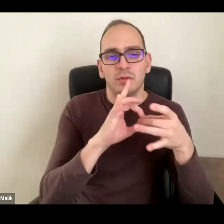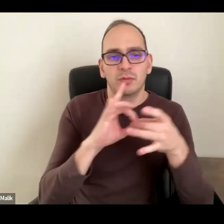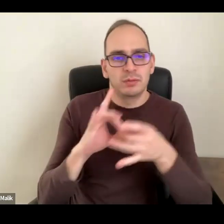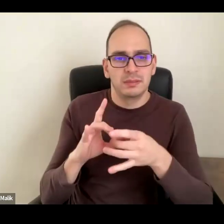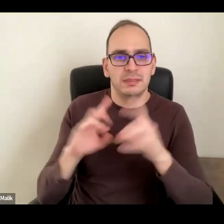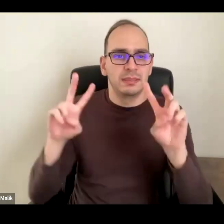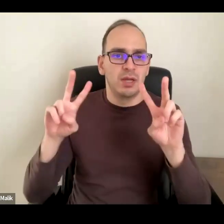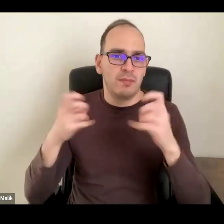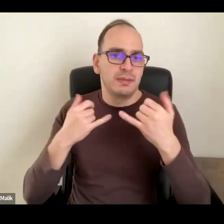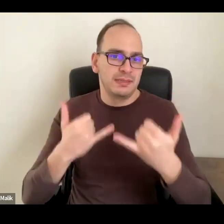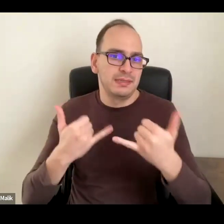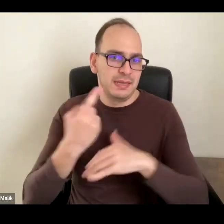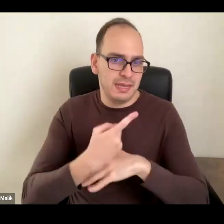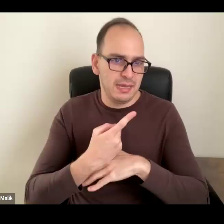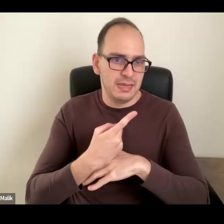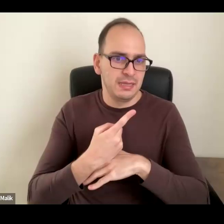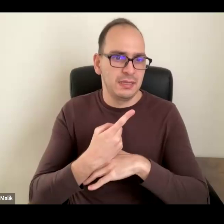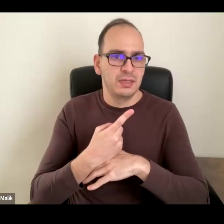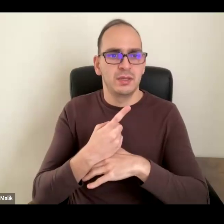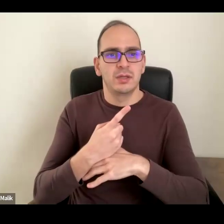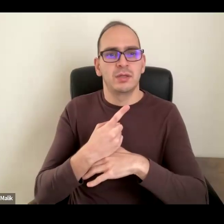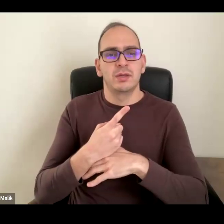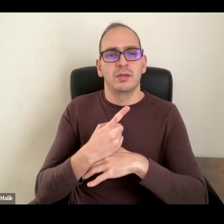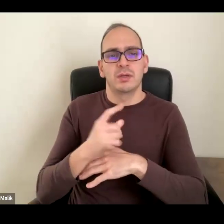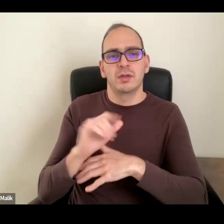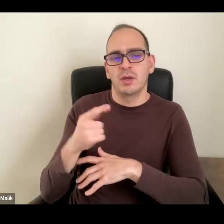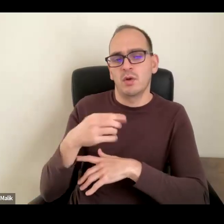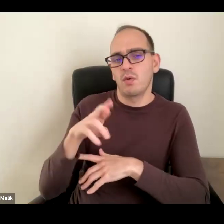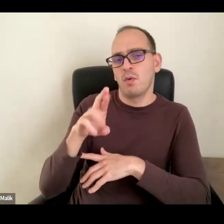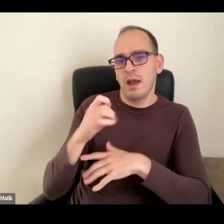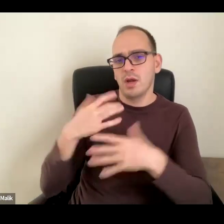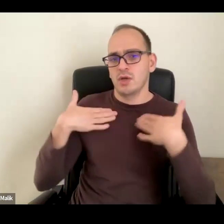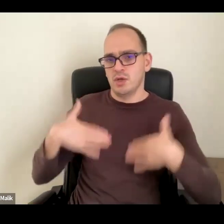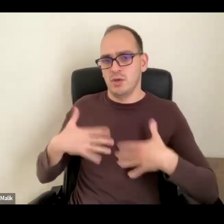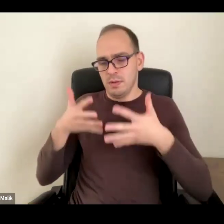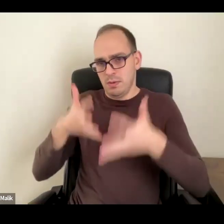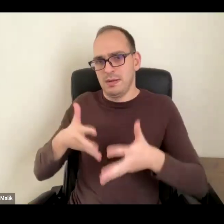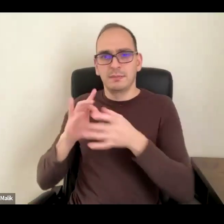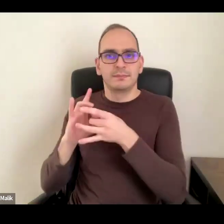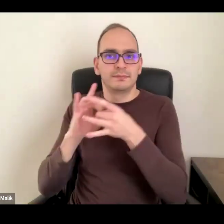today. Does acquired previously reported human remains or cultural items refer to items that were